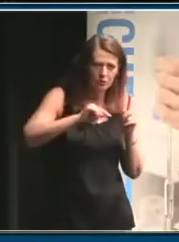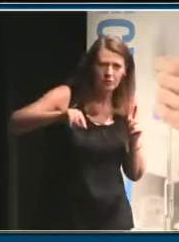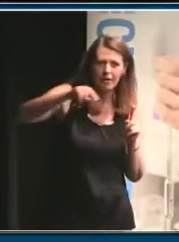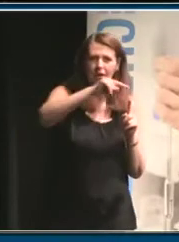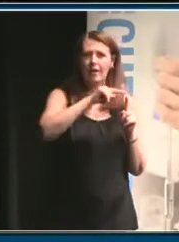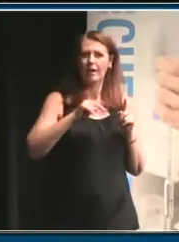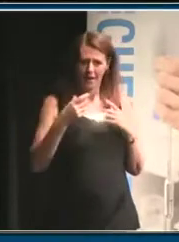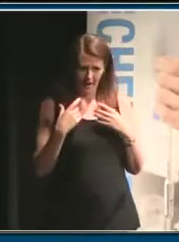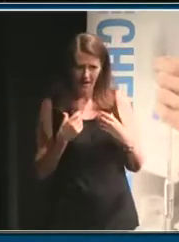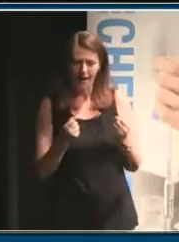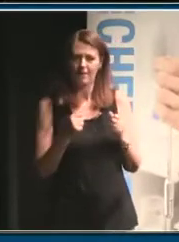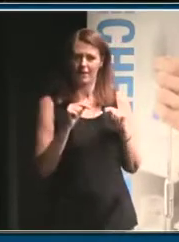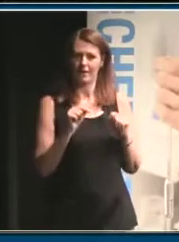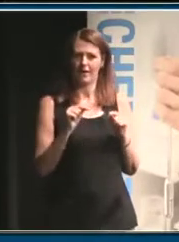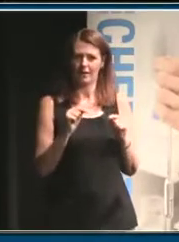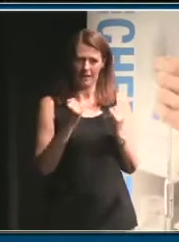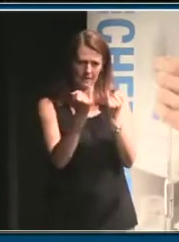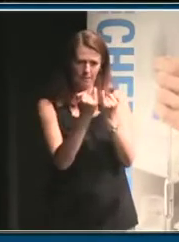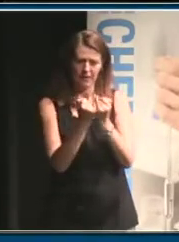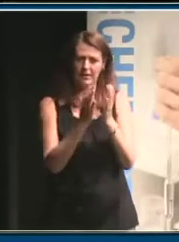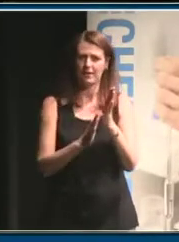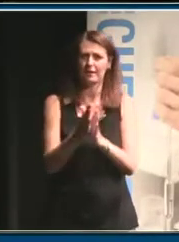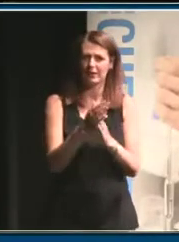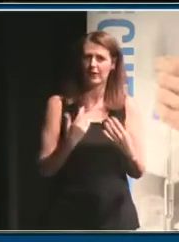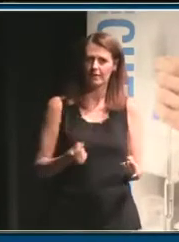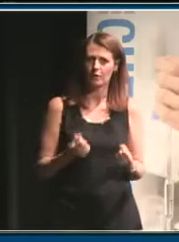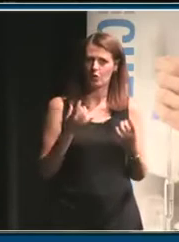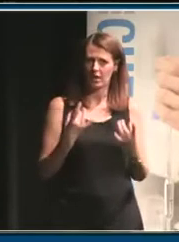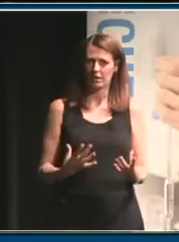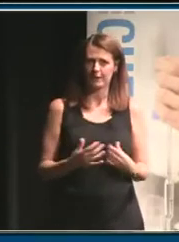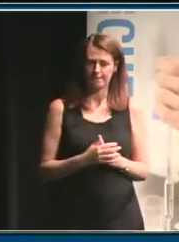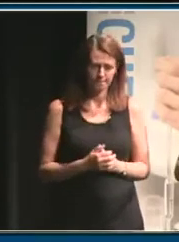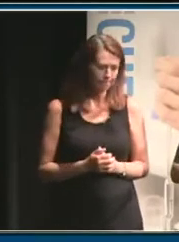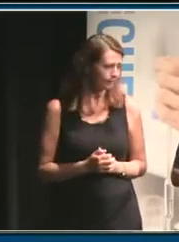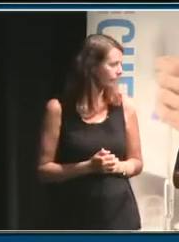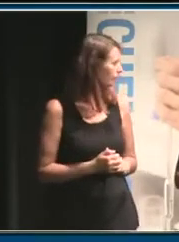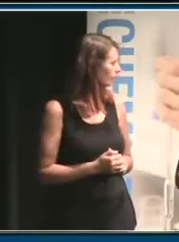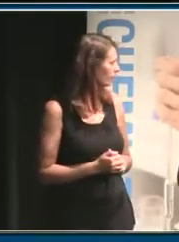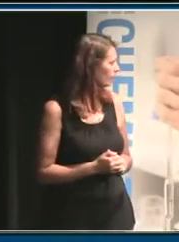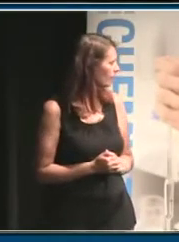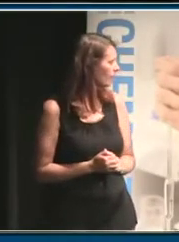that have that competitive advantage, that have this thing going on. Pike Research,